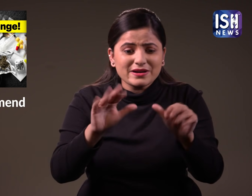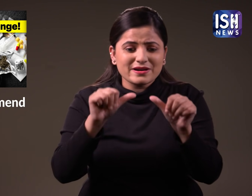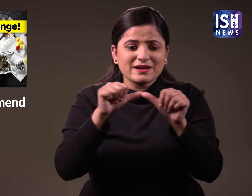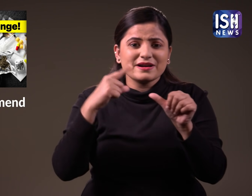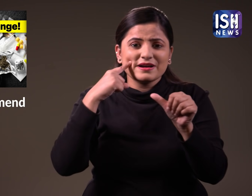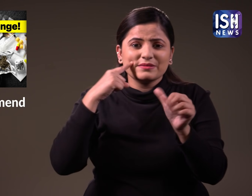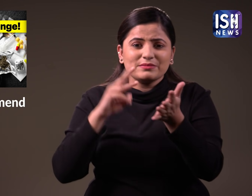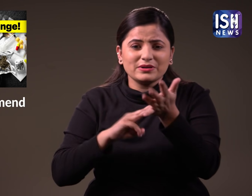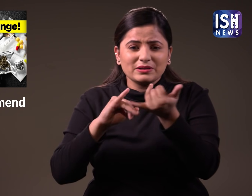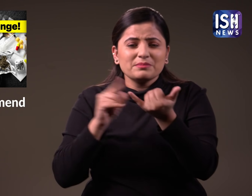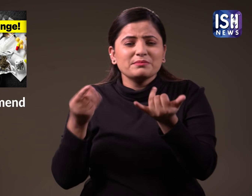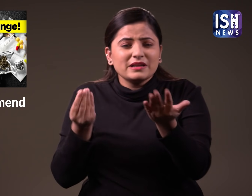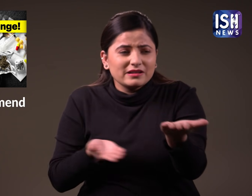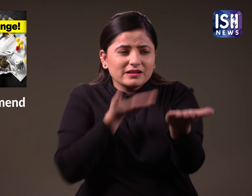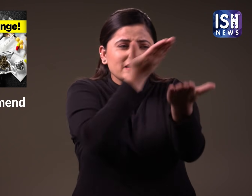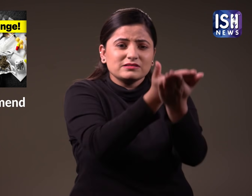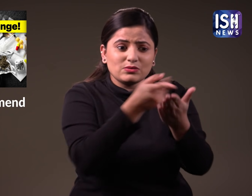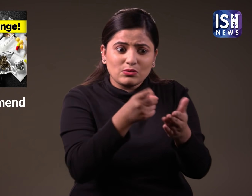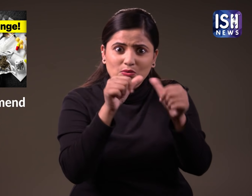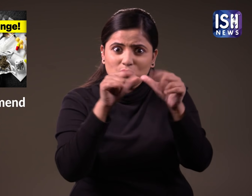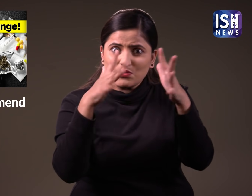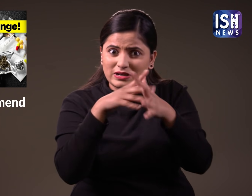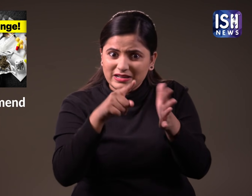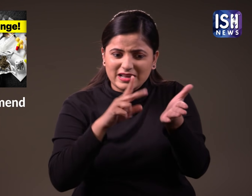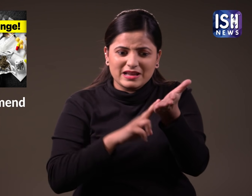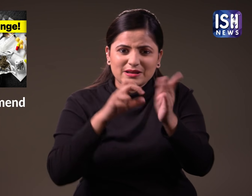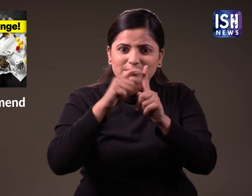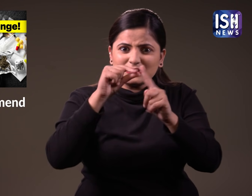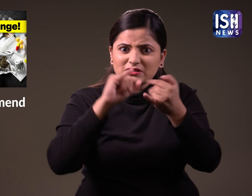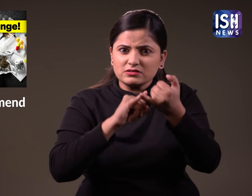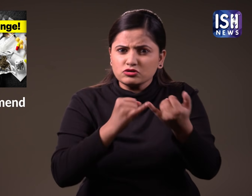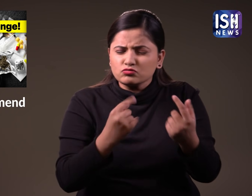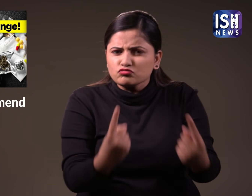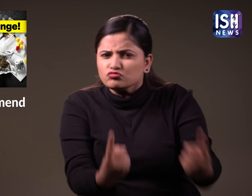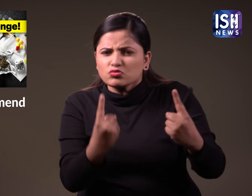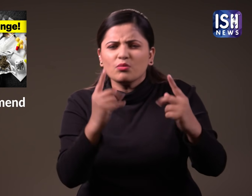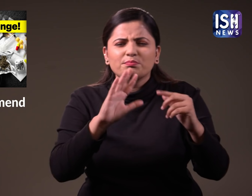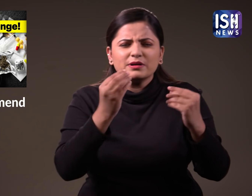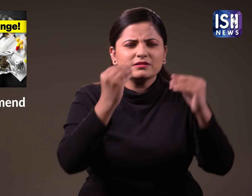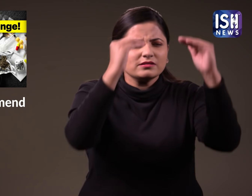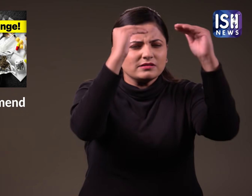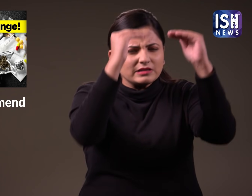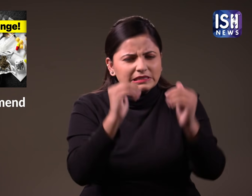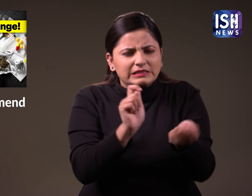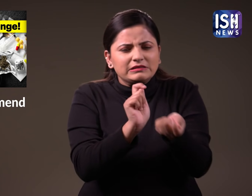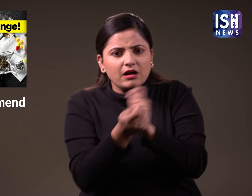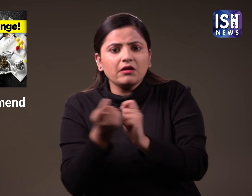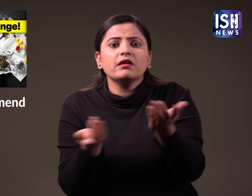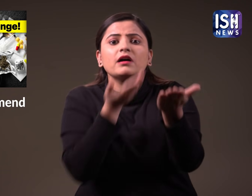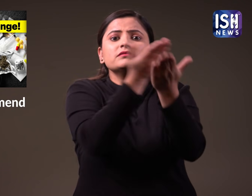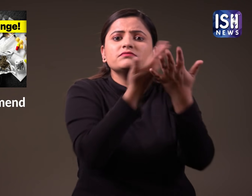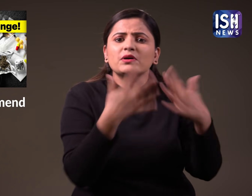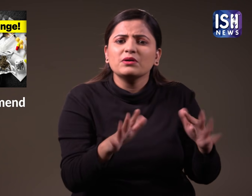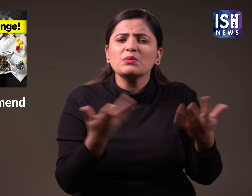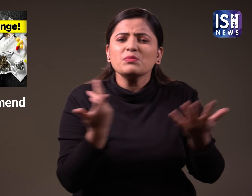AIIMS has suggested to change the law and the way drug cases are dealt with.